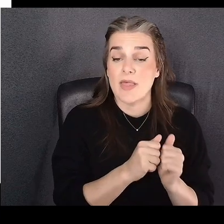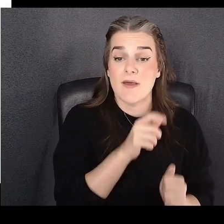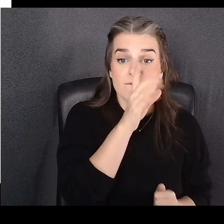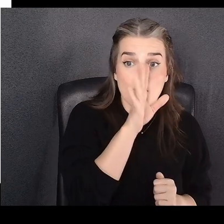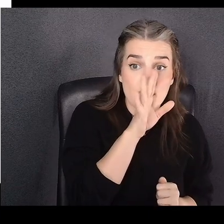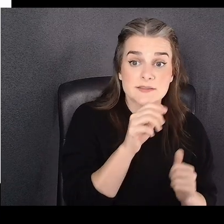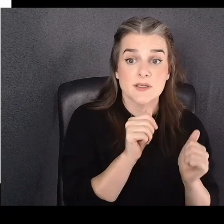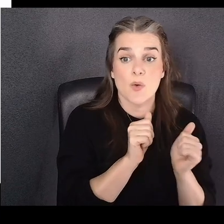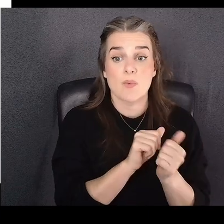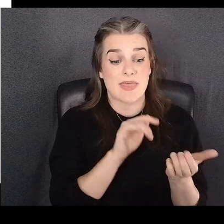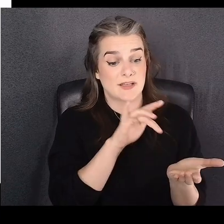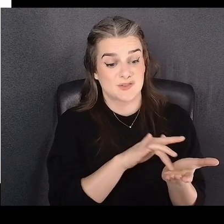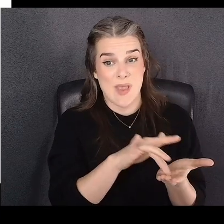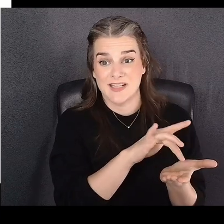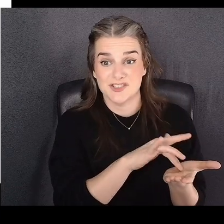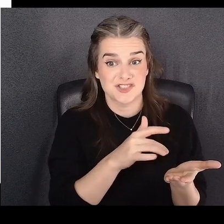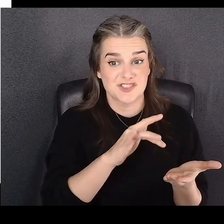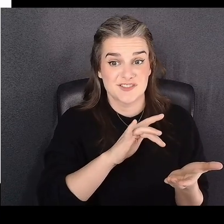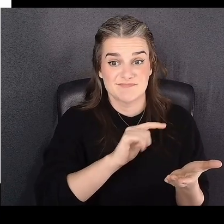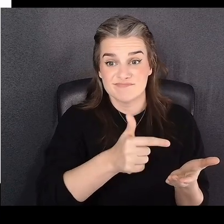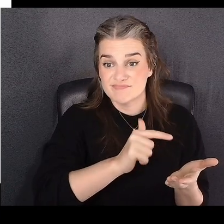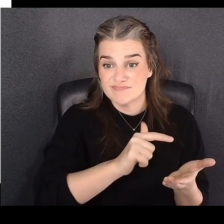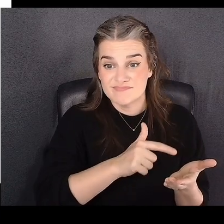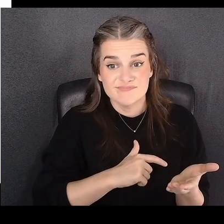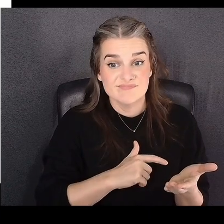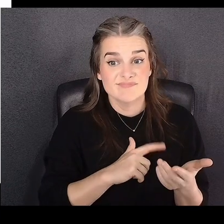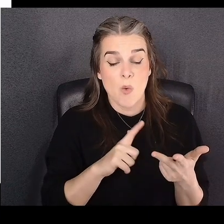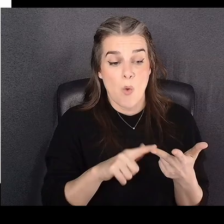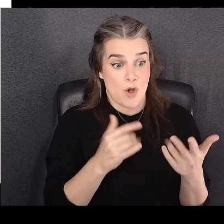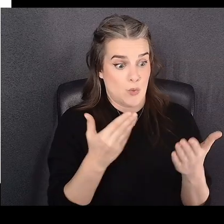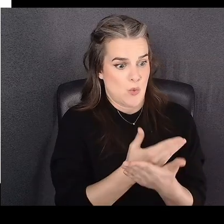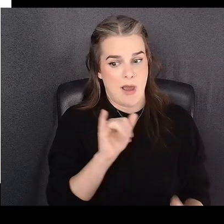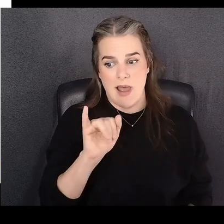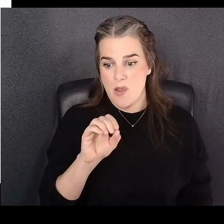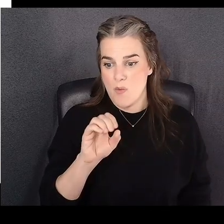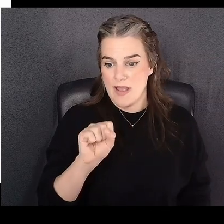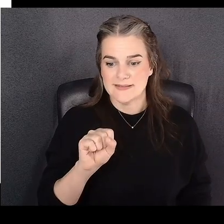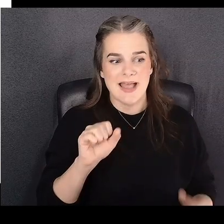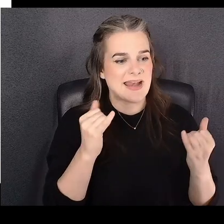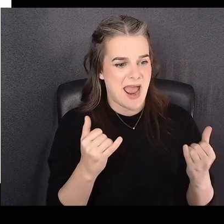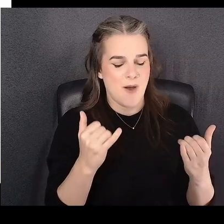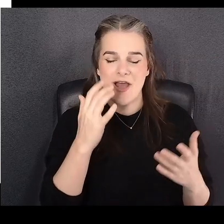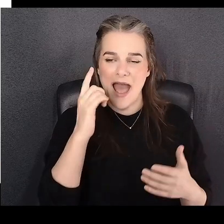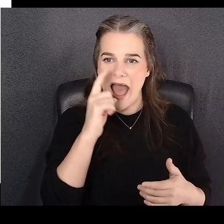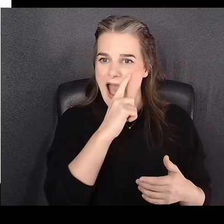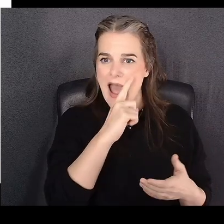Now with some of our newer iOS, it's eye gaze is also on there that you can do all in one device, which